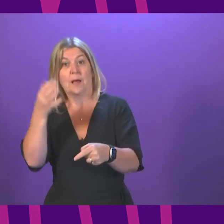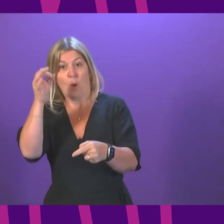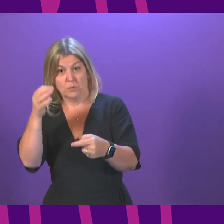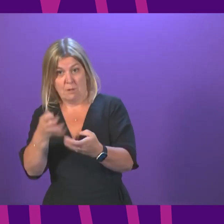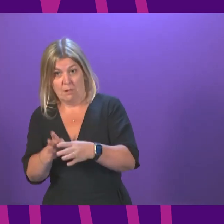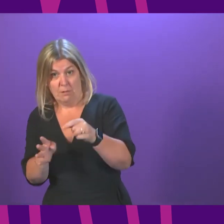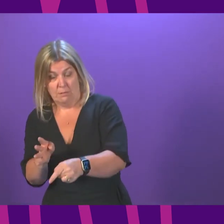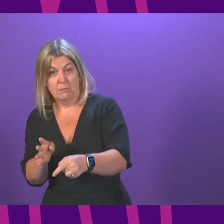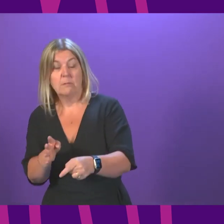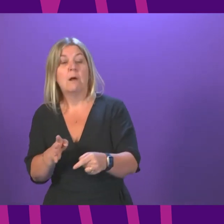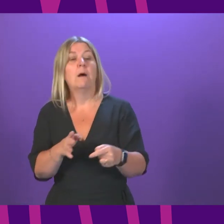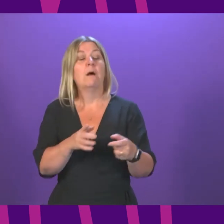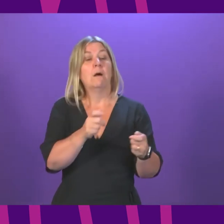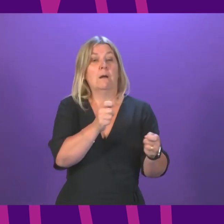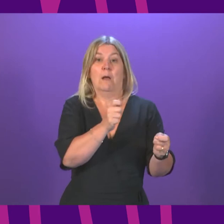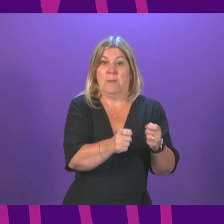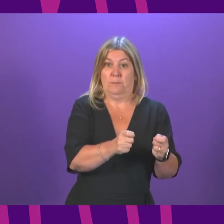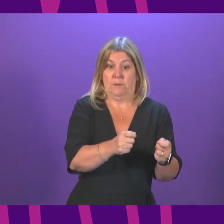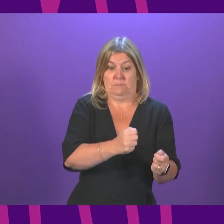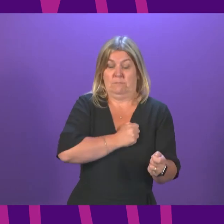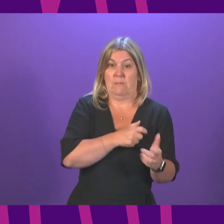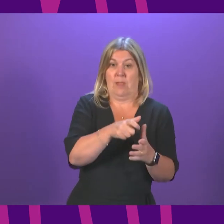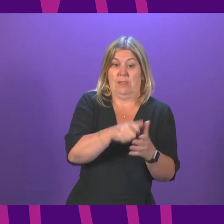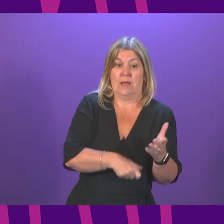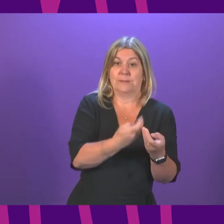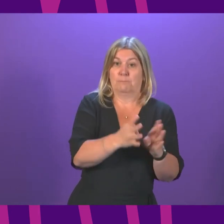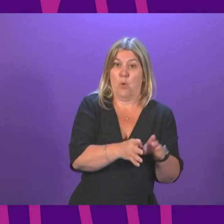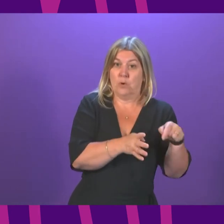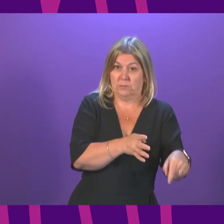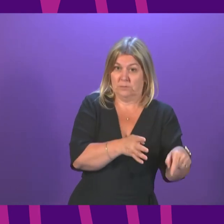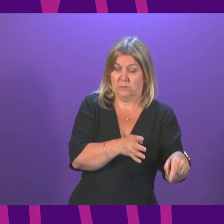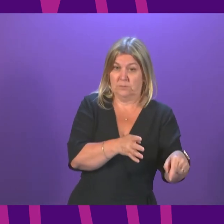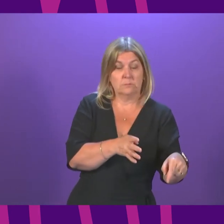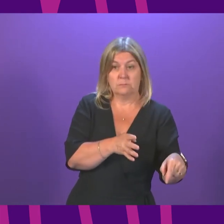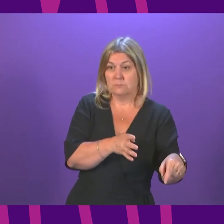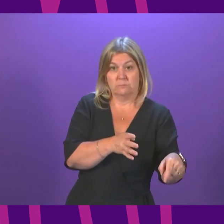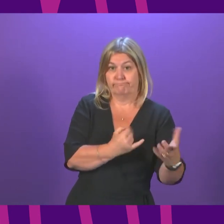the amendment in my name, which dealt with licensing boards, was not. That seemed to